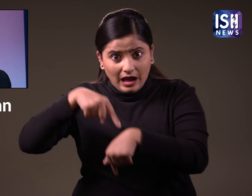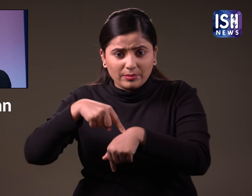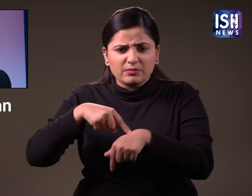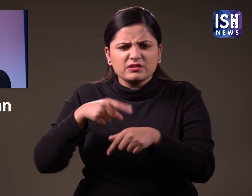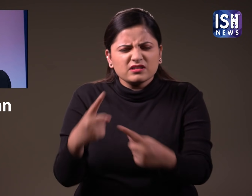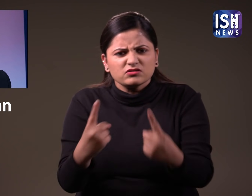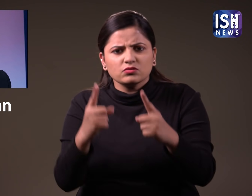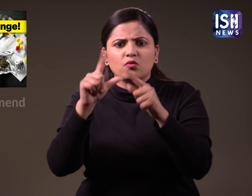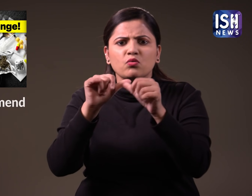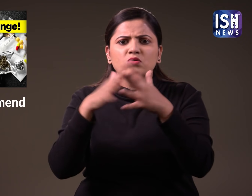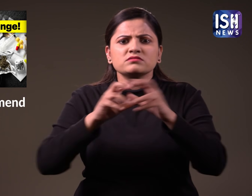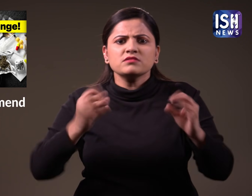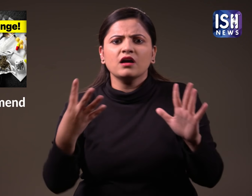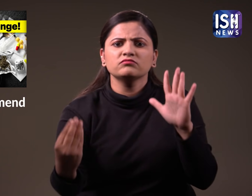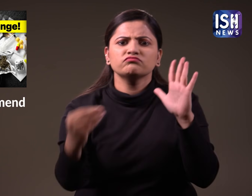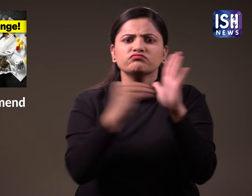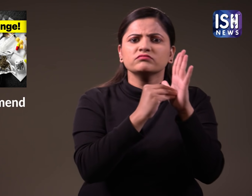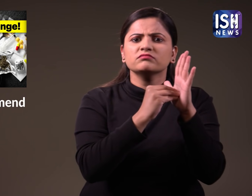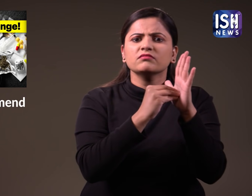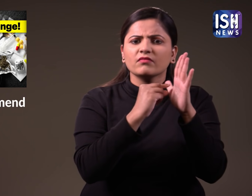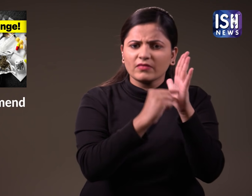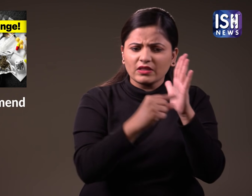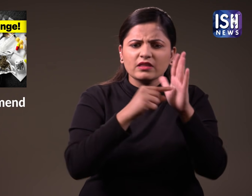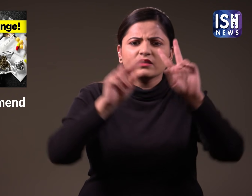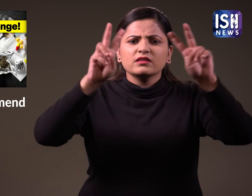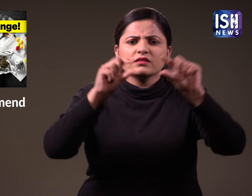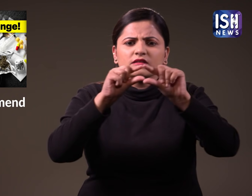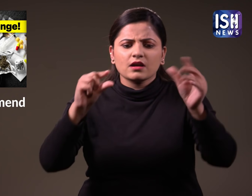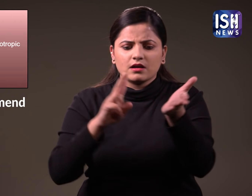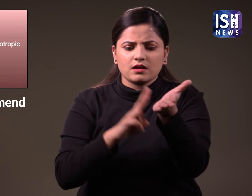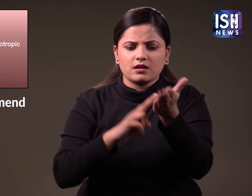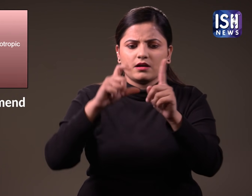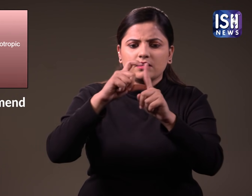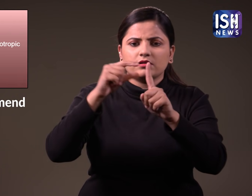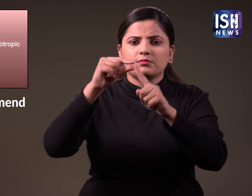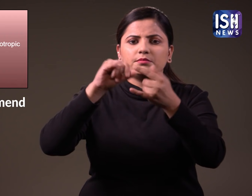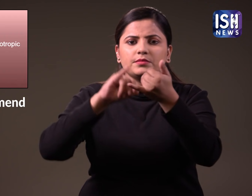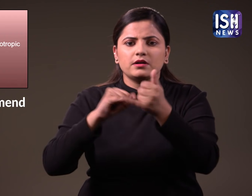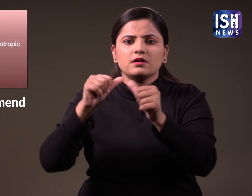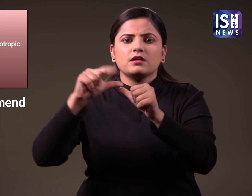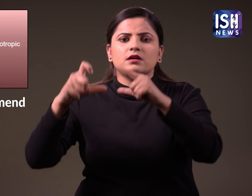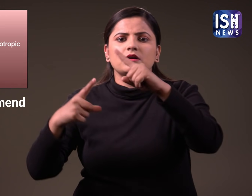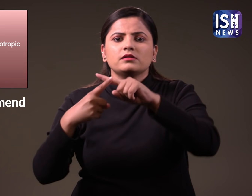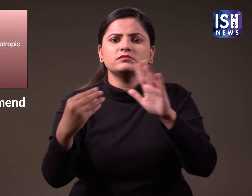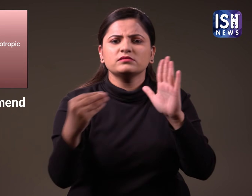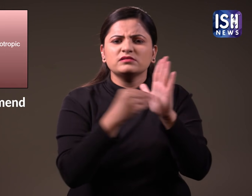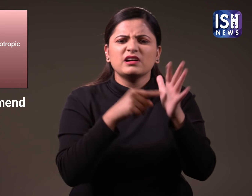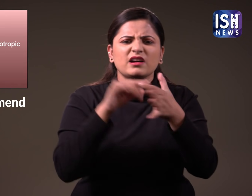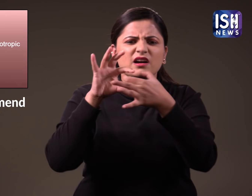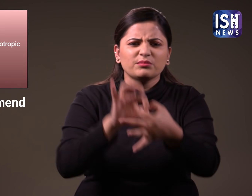He implemented the Narcotic Drugs and Psychotropic Substances (NDPS) Act.